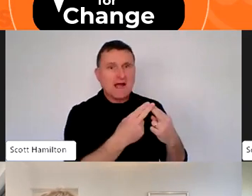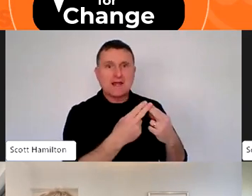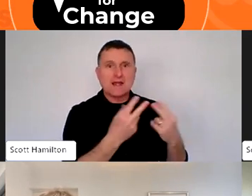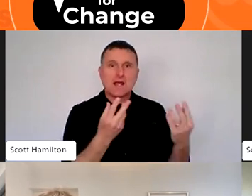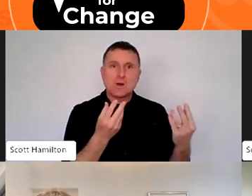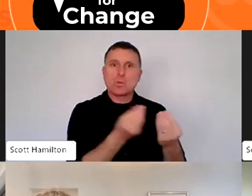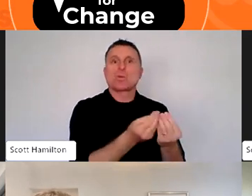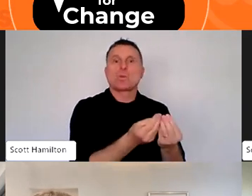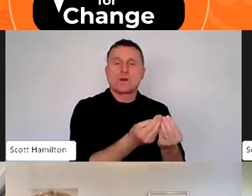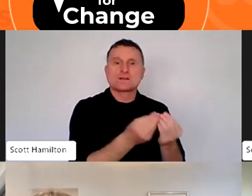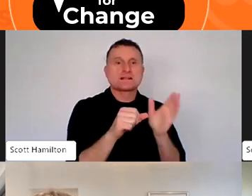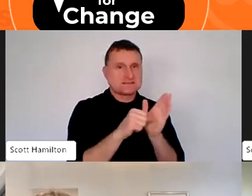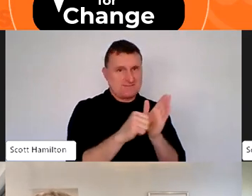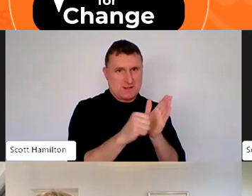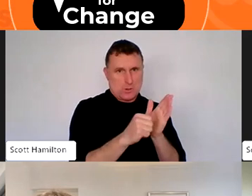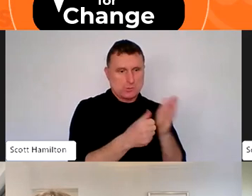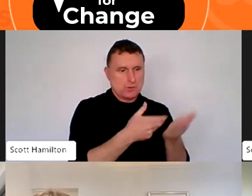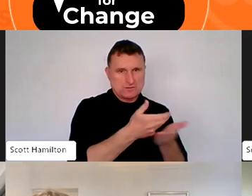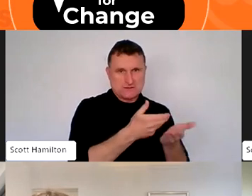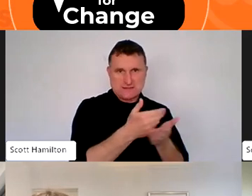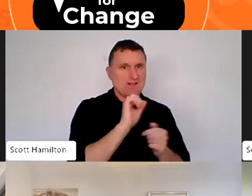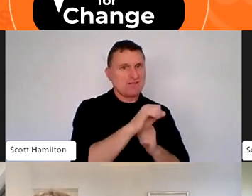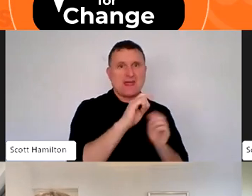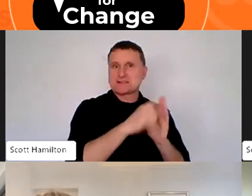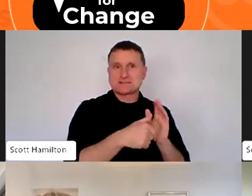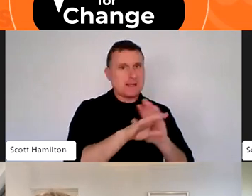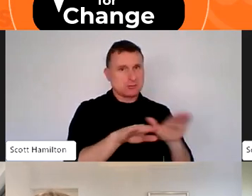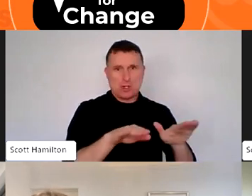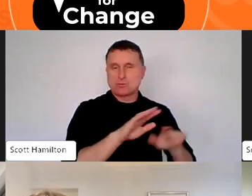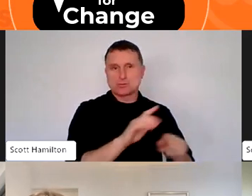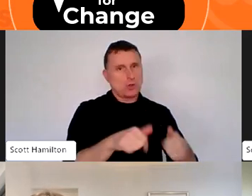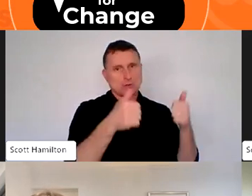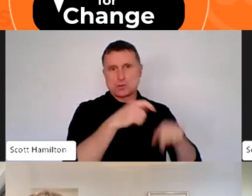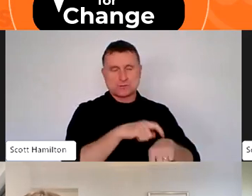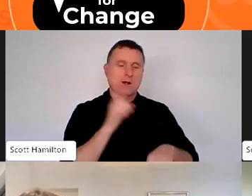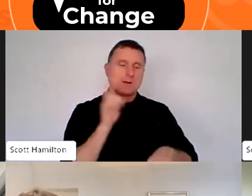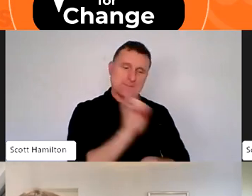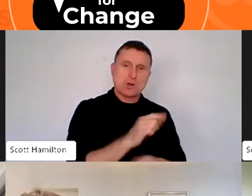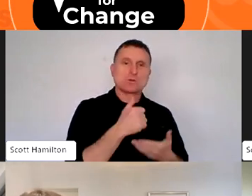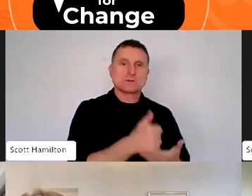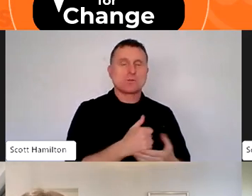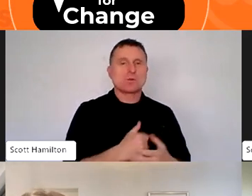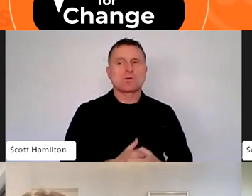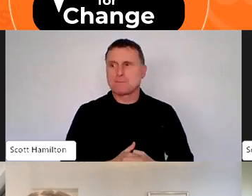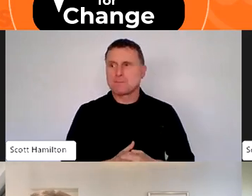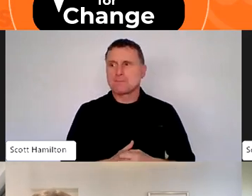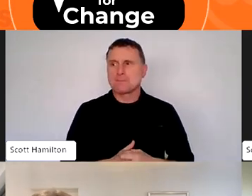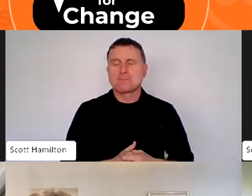disabled child was really not having a good time. I want to just really